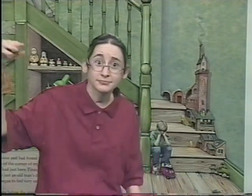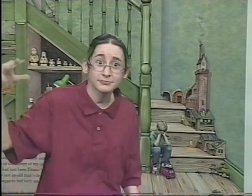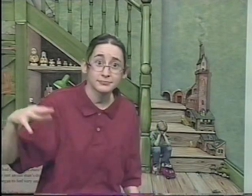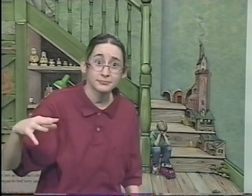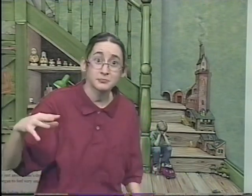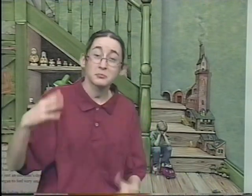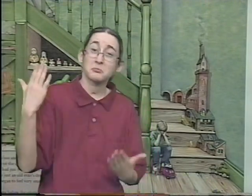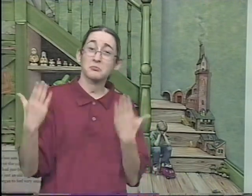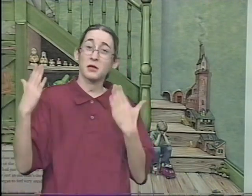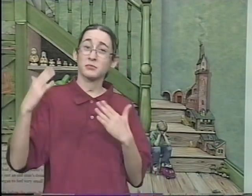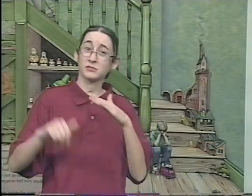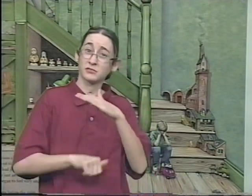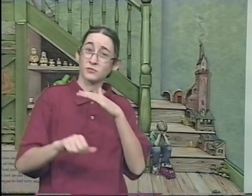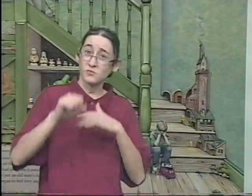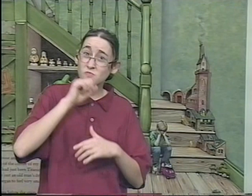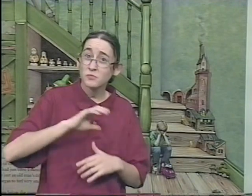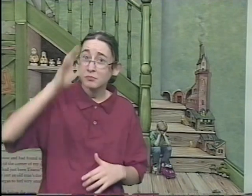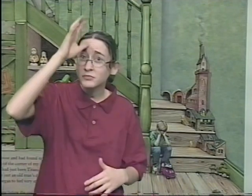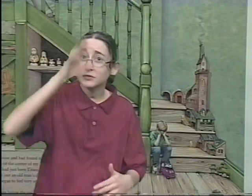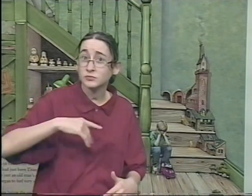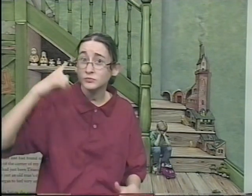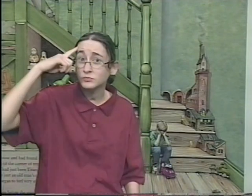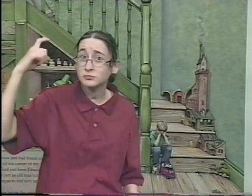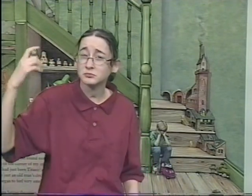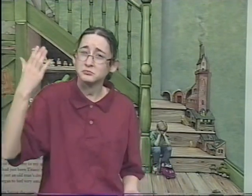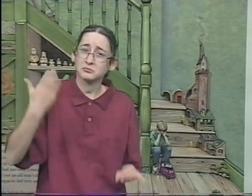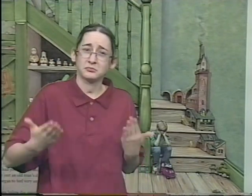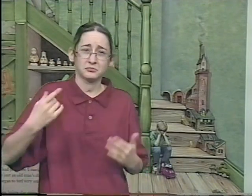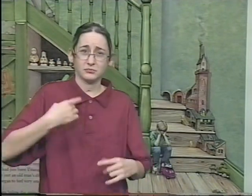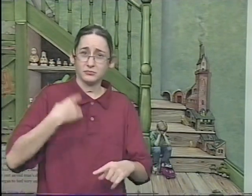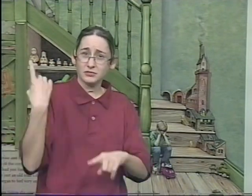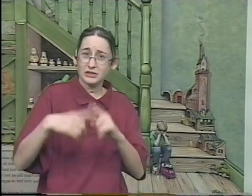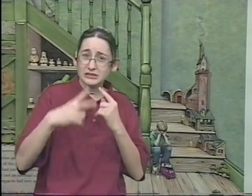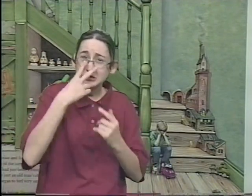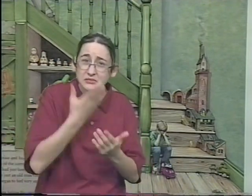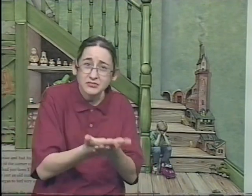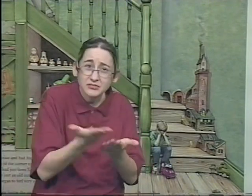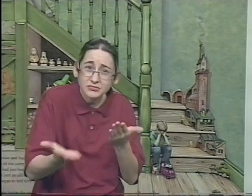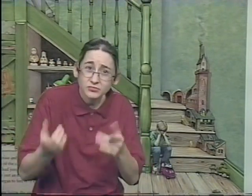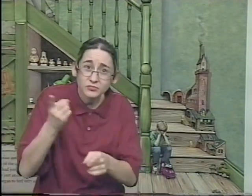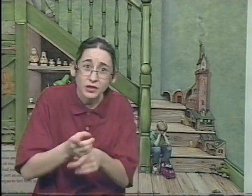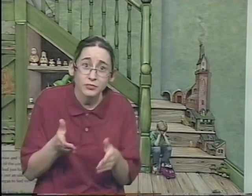been Titanic's feathers falling through the sunlight. Maybe Atlantis was just an old mans dream?